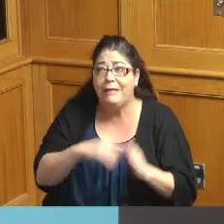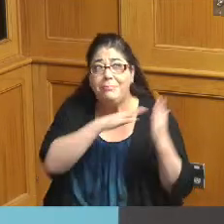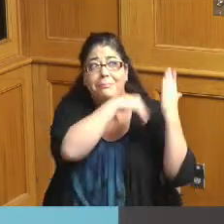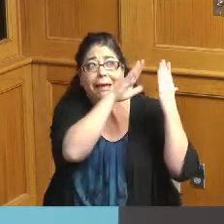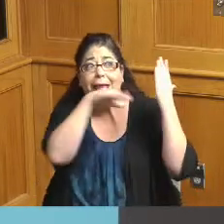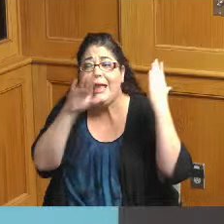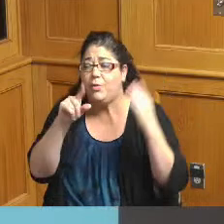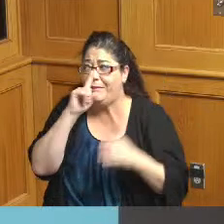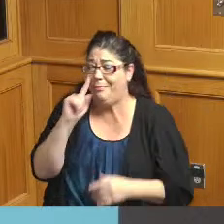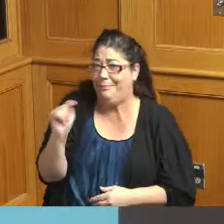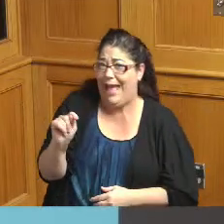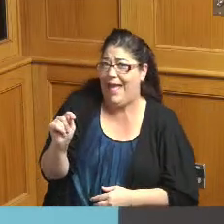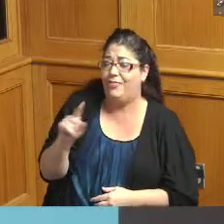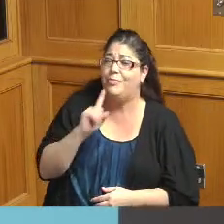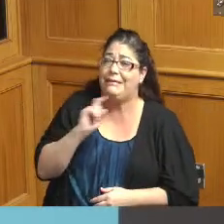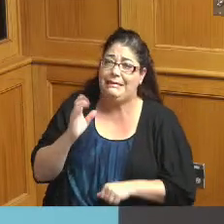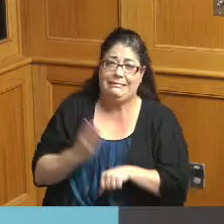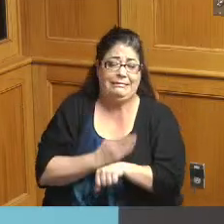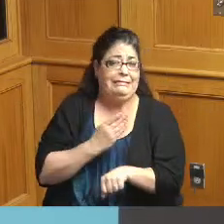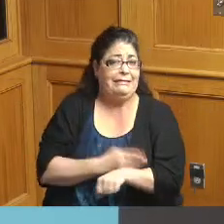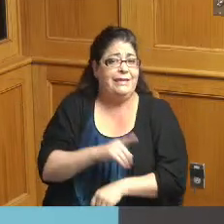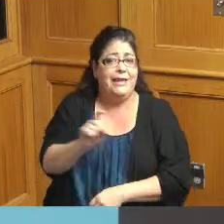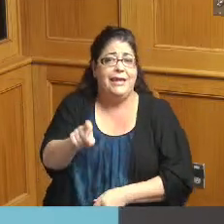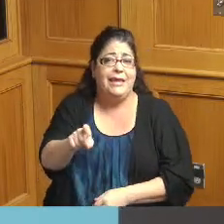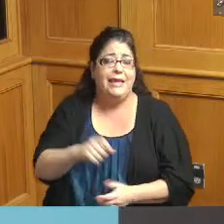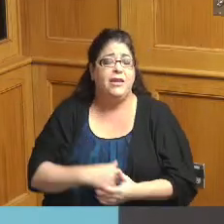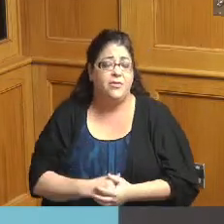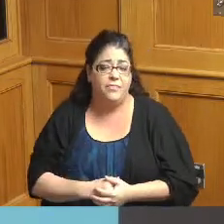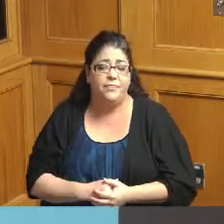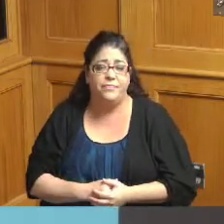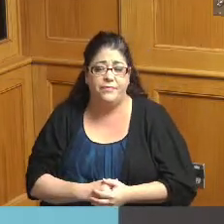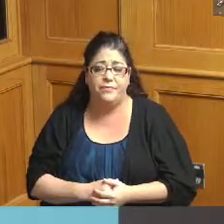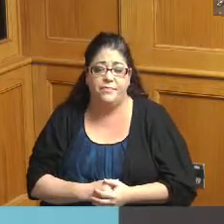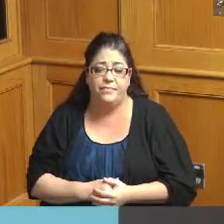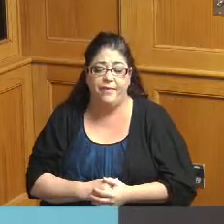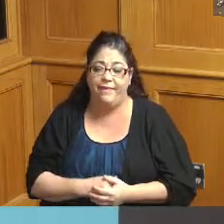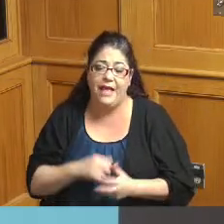really need pretty significant upgrades so that's an issue within the building and then we've had